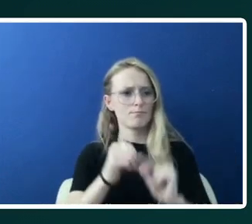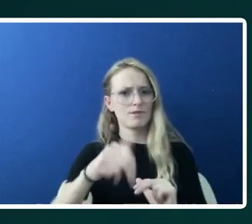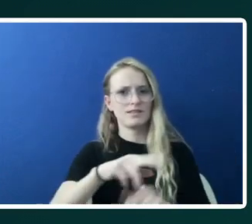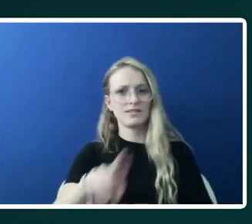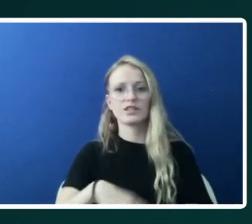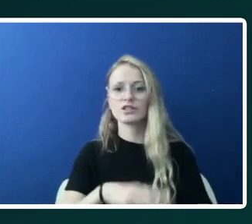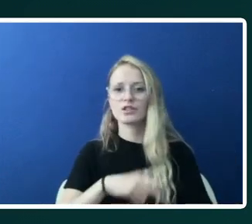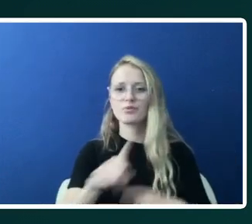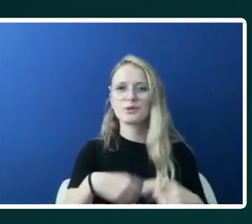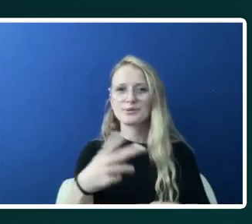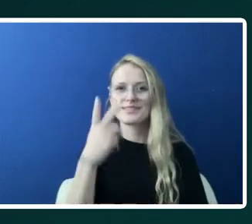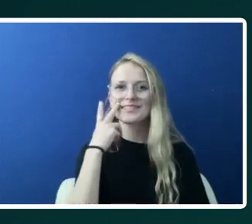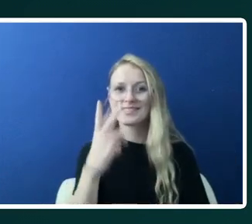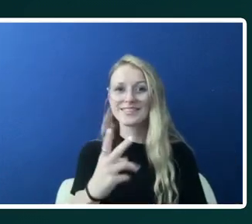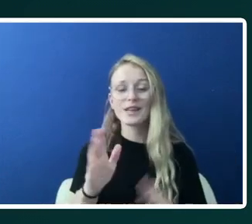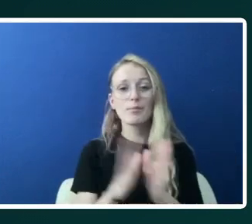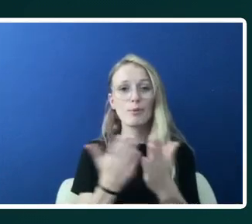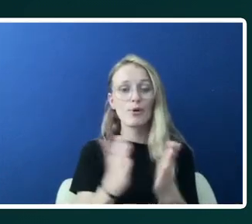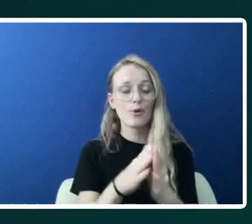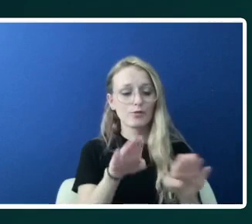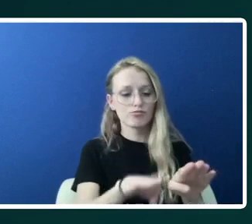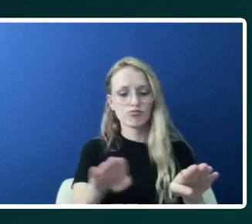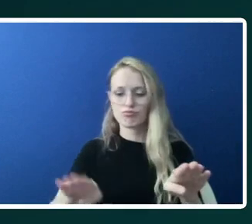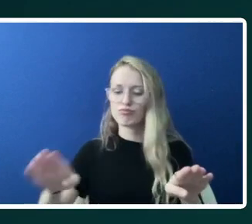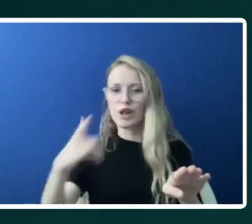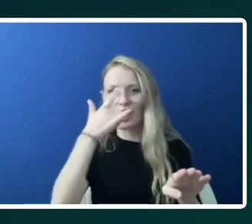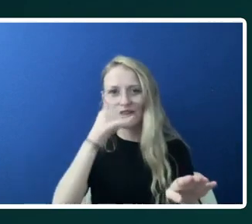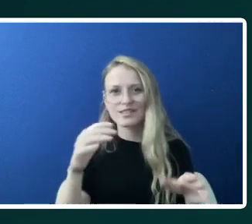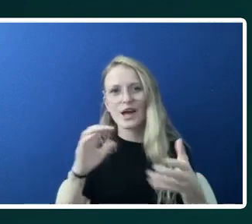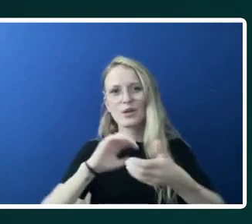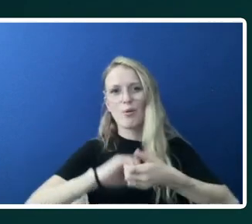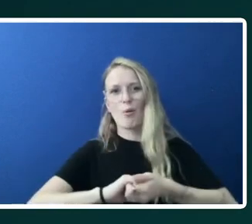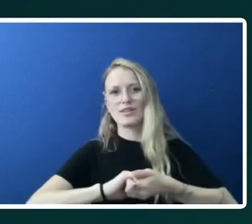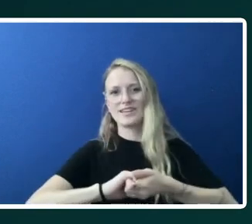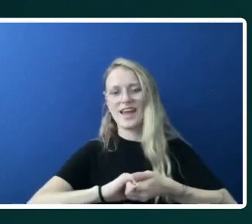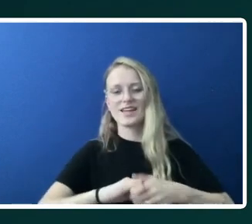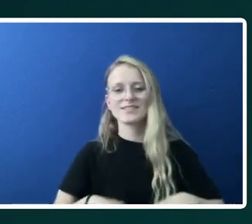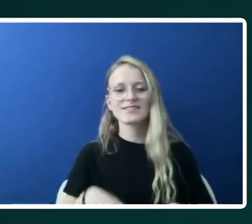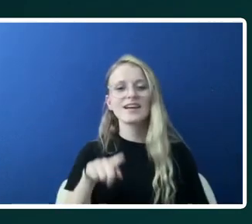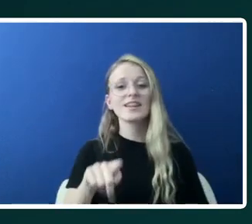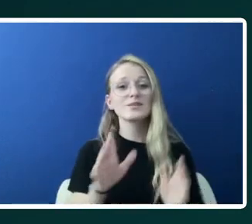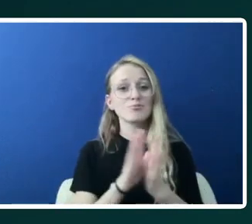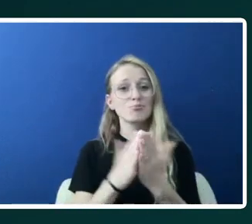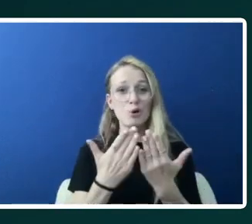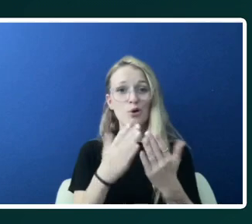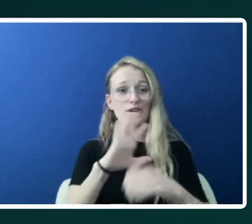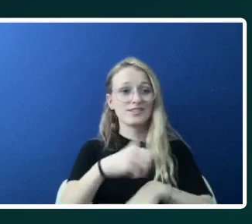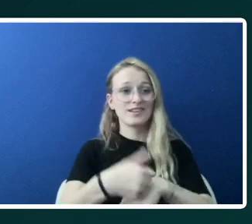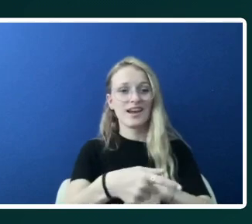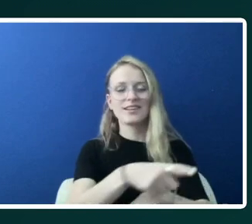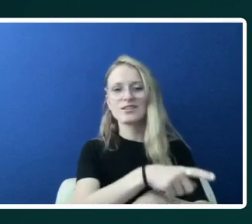all holding hands. This book format is one in an entire series of handmade books, all from just one